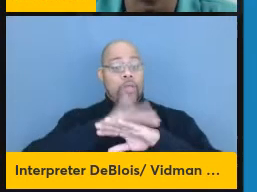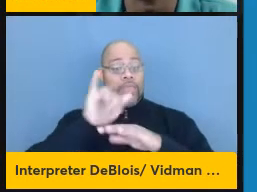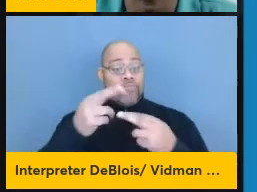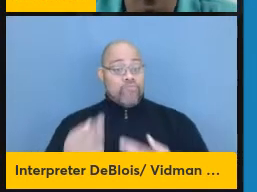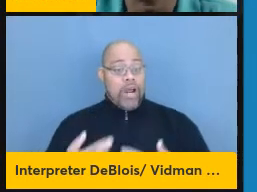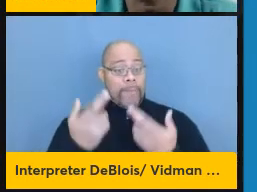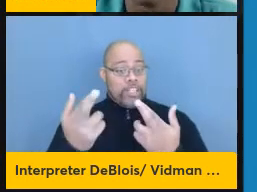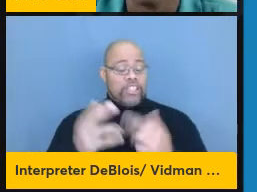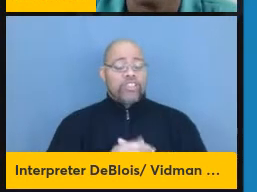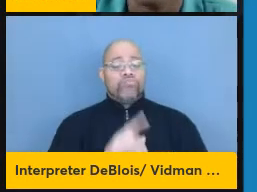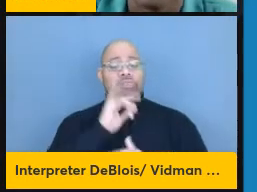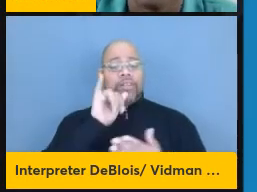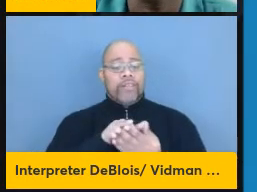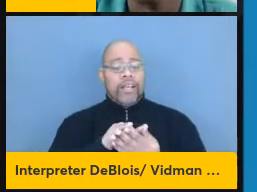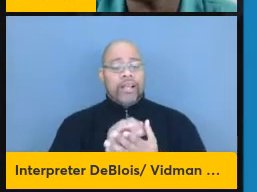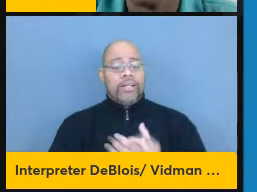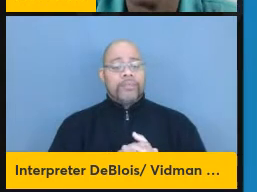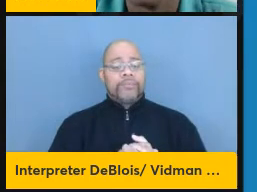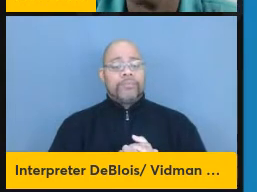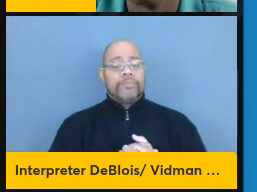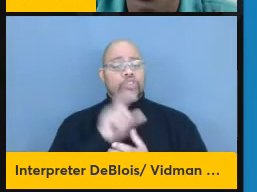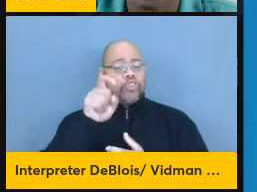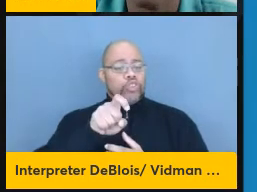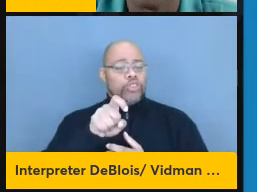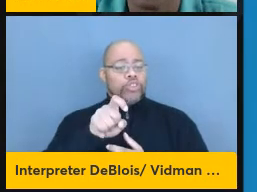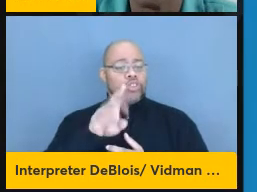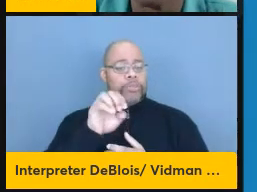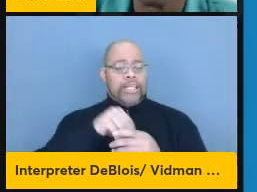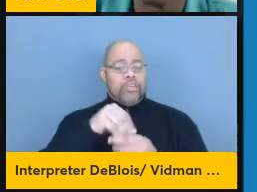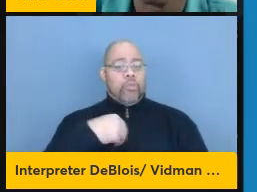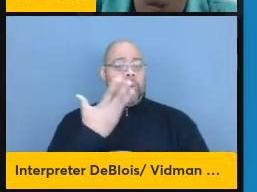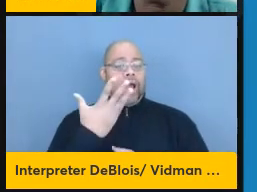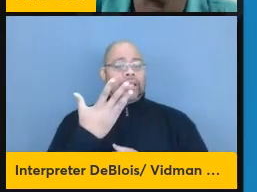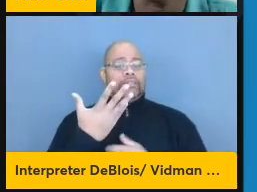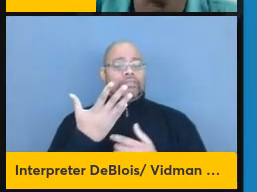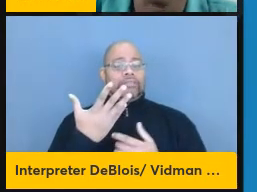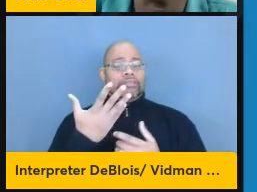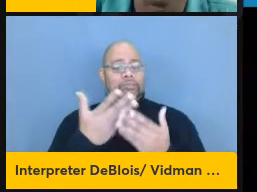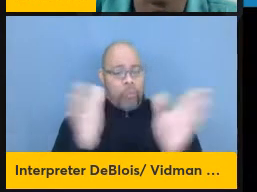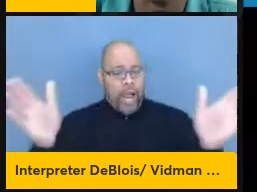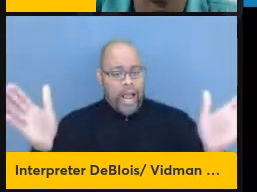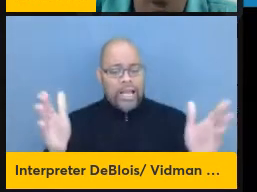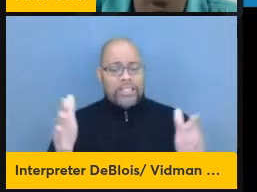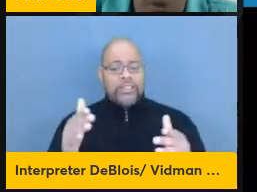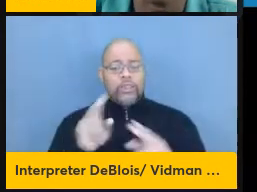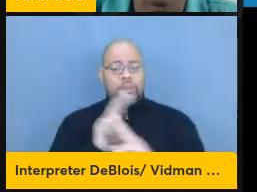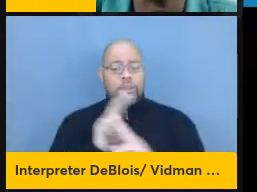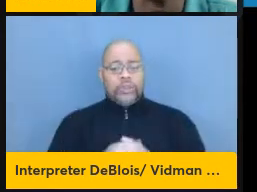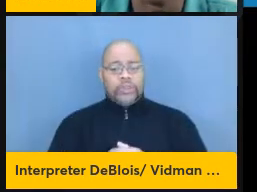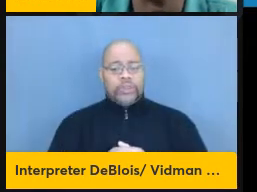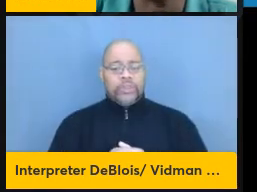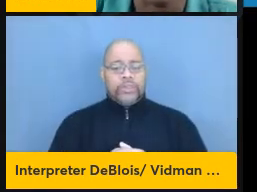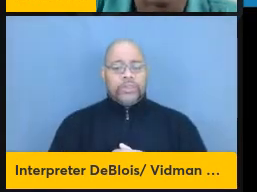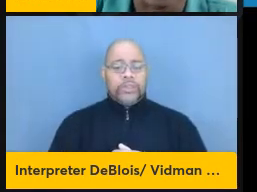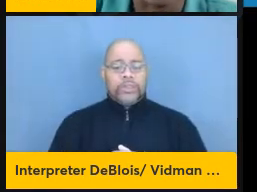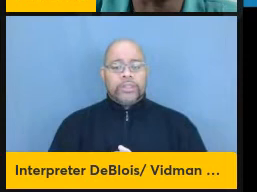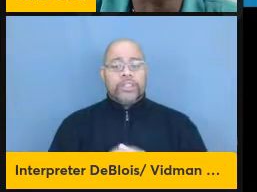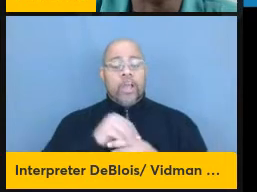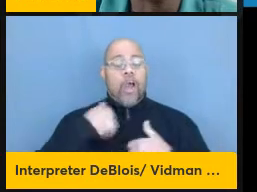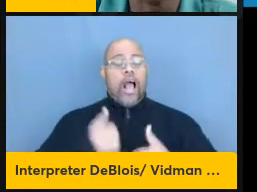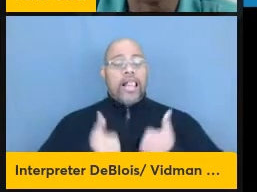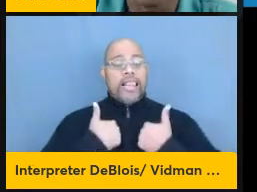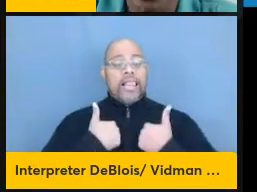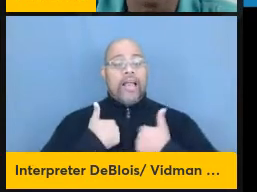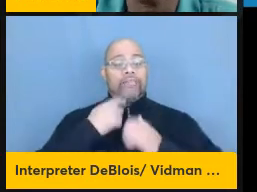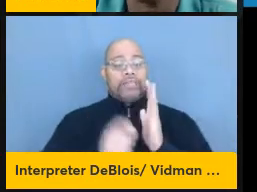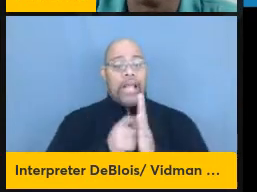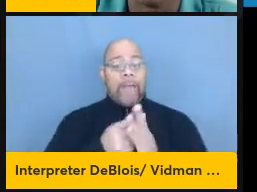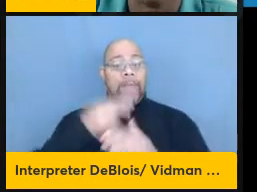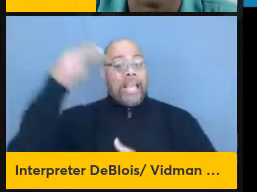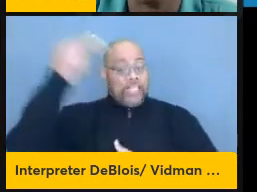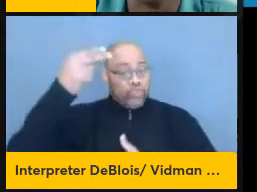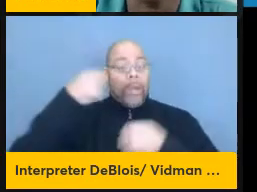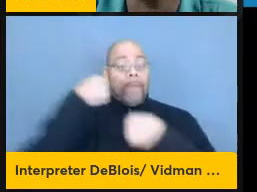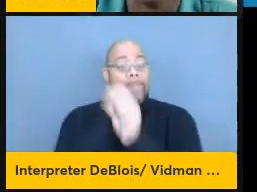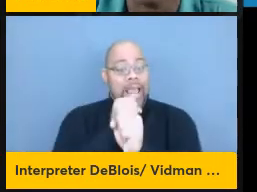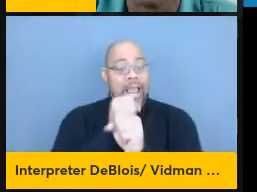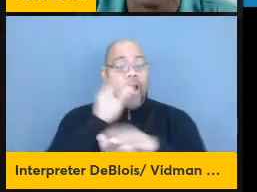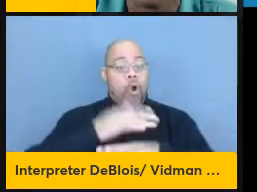really that this should be in widespread use. And so in fact, in our lifetime, history has been made on our watch, because this